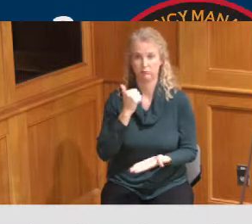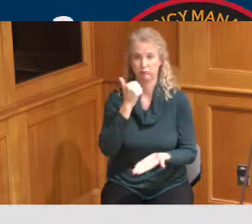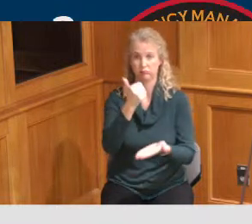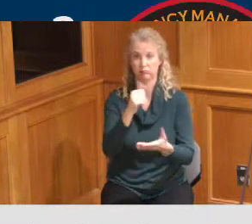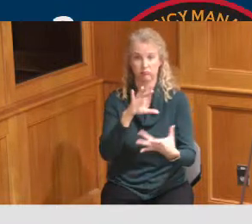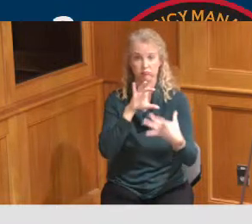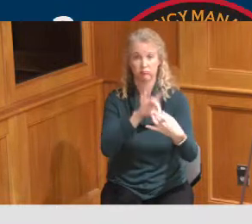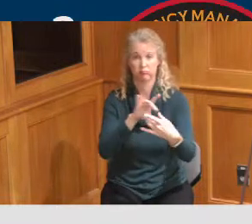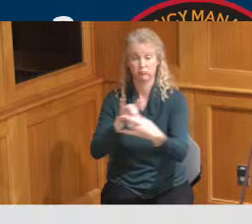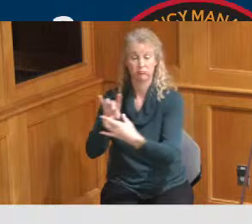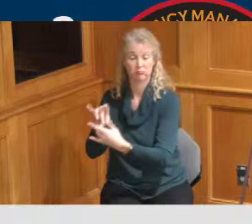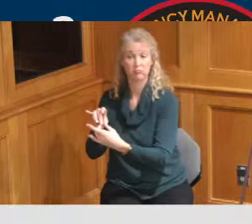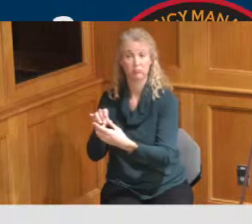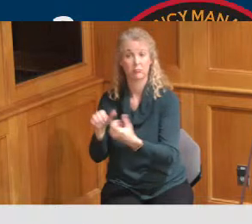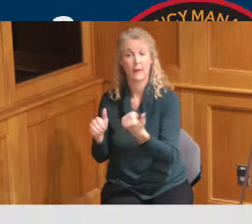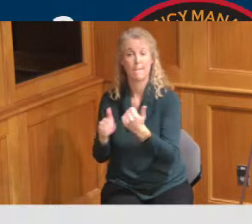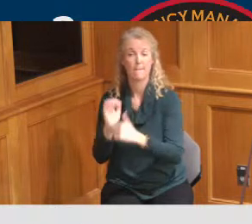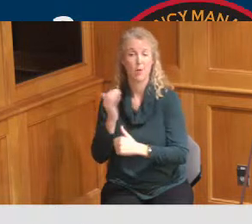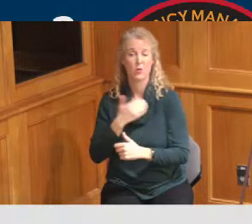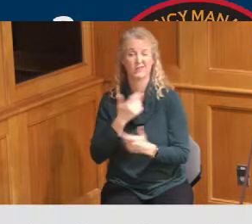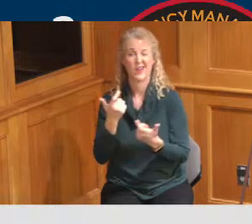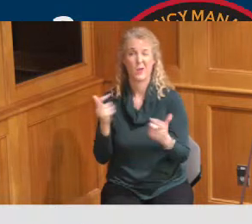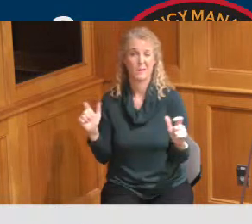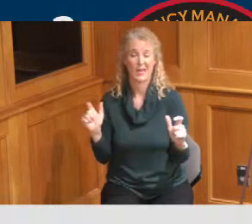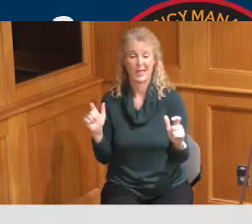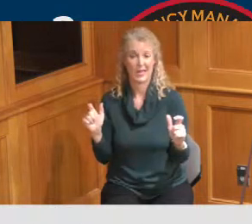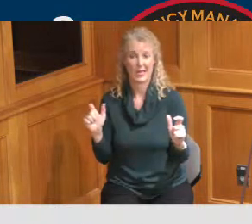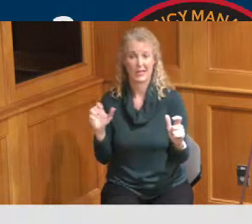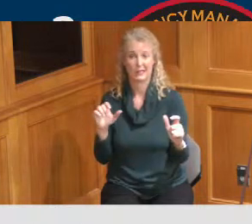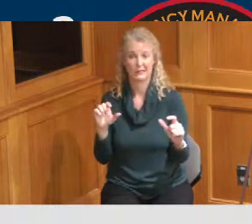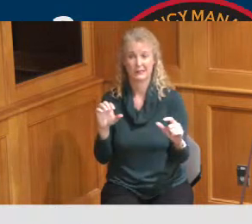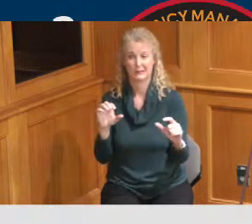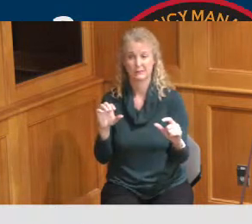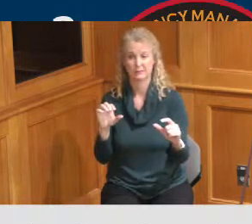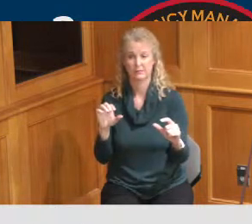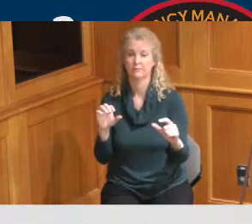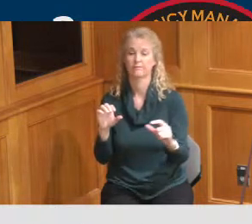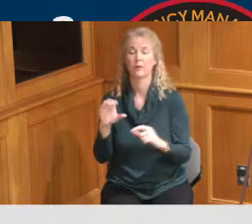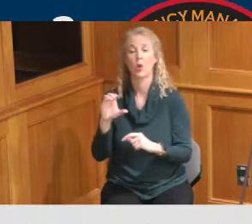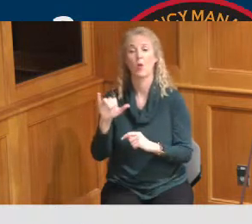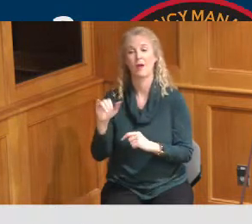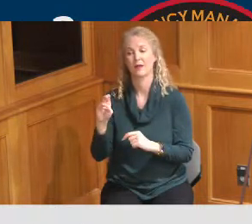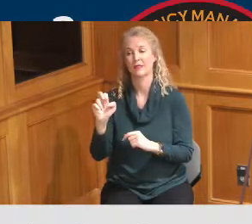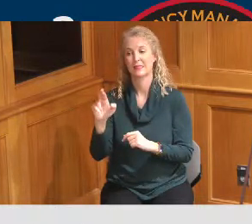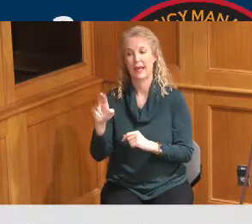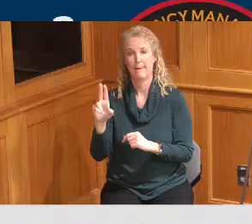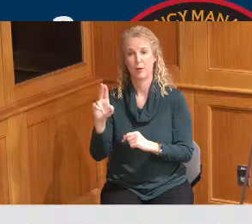major critical infrastructure Partners cisa which is the the Cyber unit for the feds so again trying